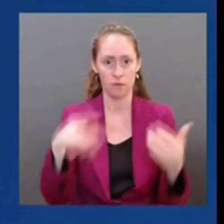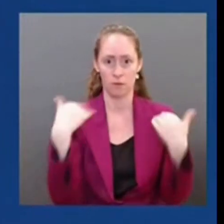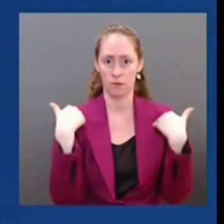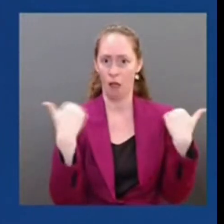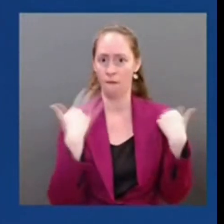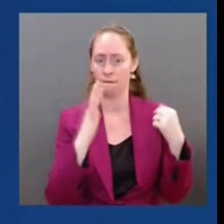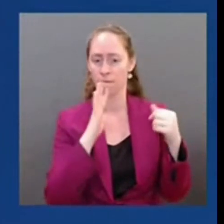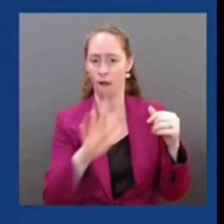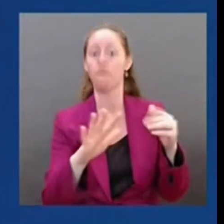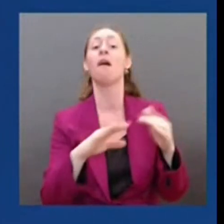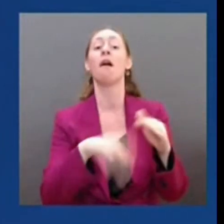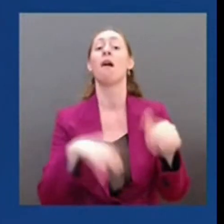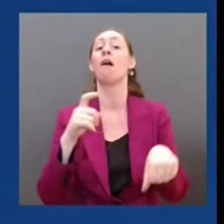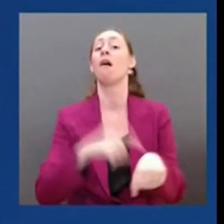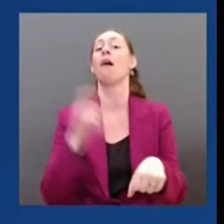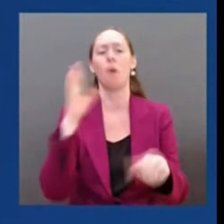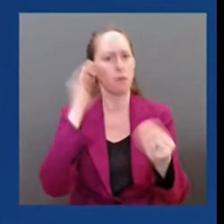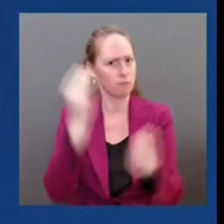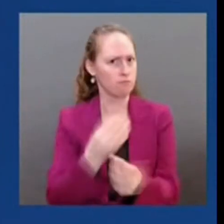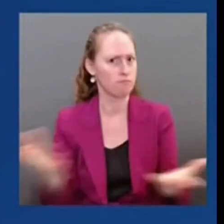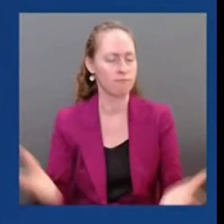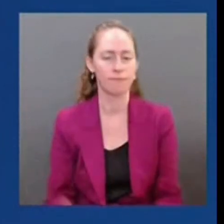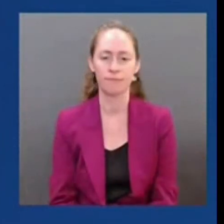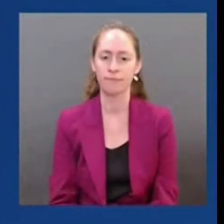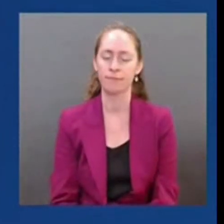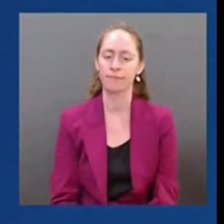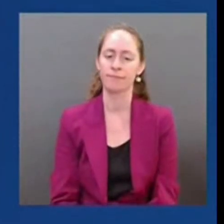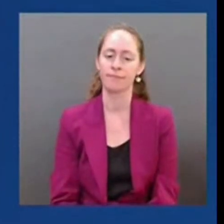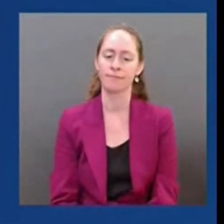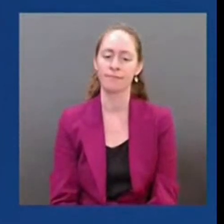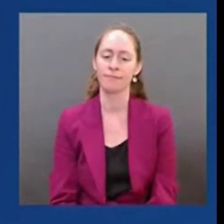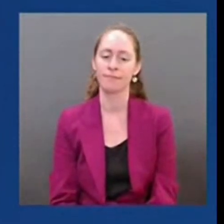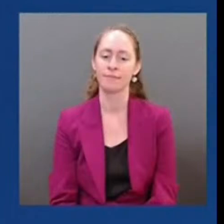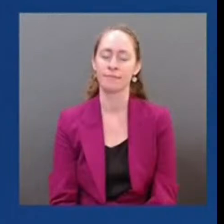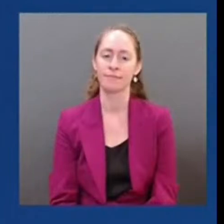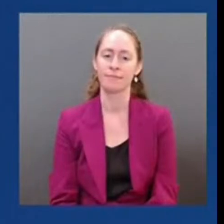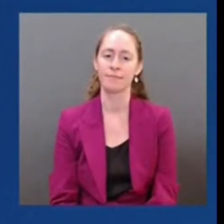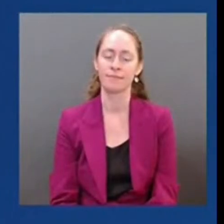SHOULD GET VACCINES, WE WILL MAKE SURE THE VACCINES ARE